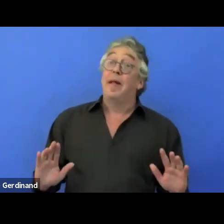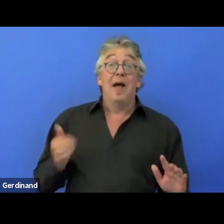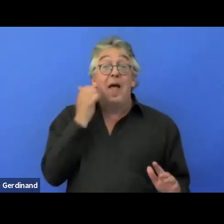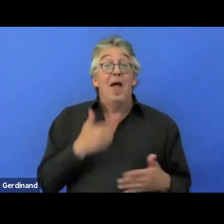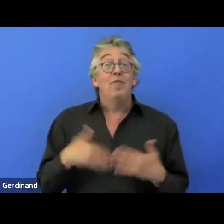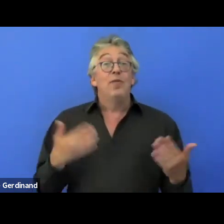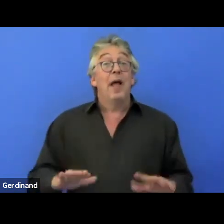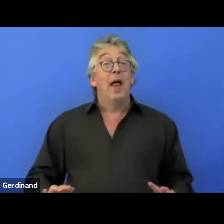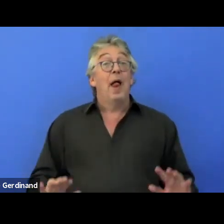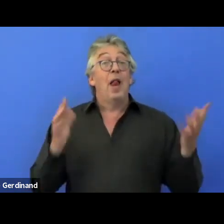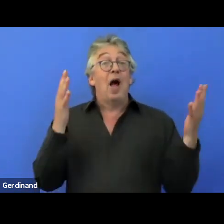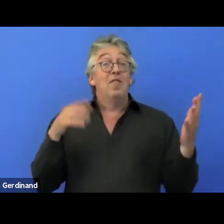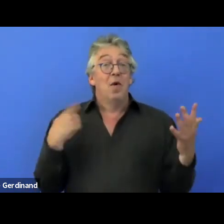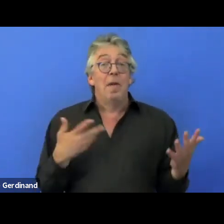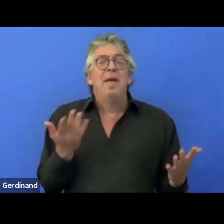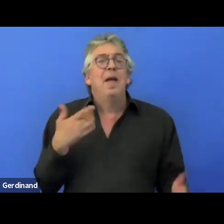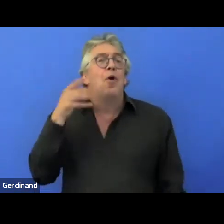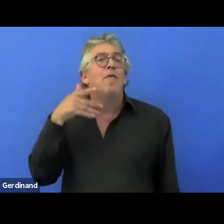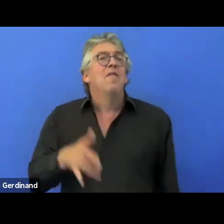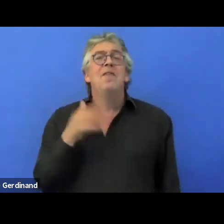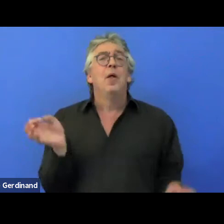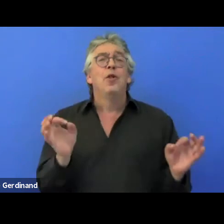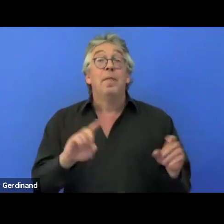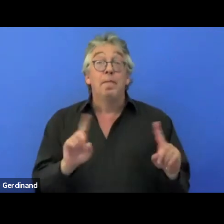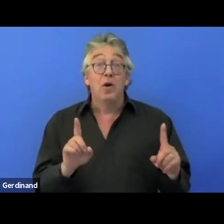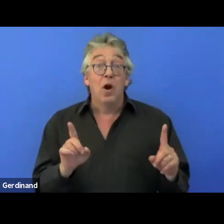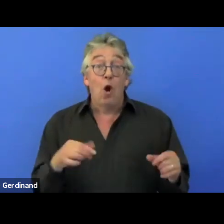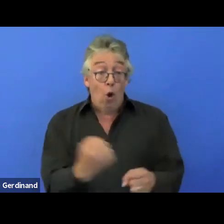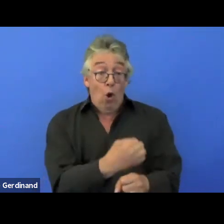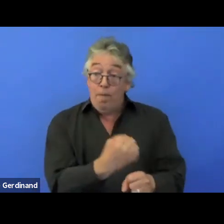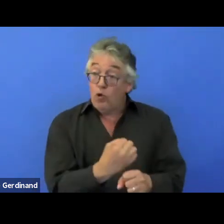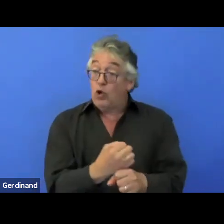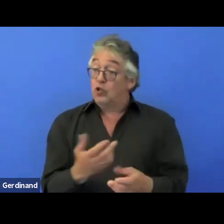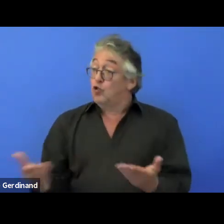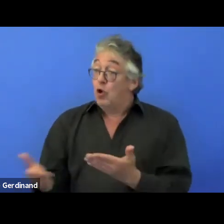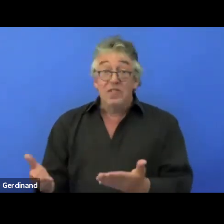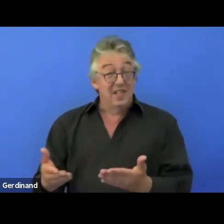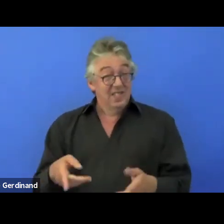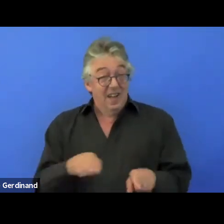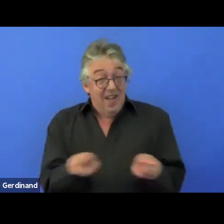but we are surrounded by products and services which comply with different standards.